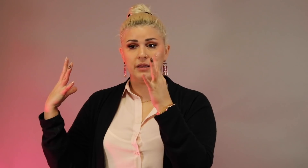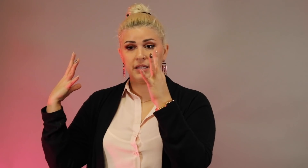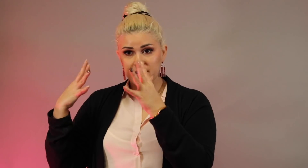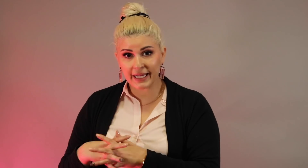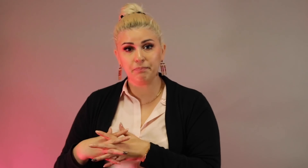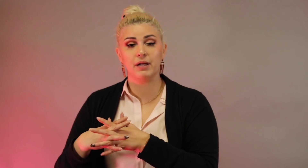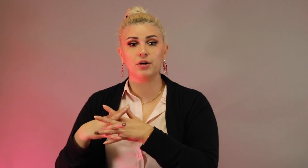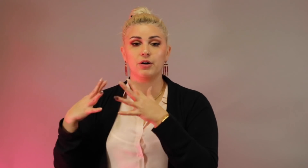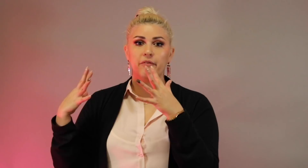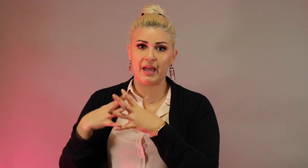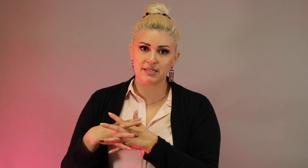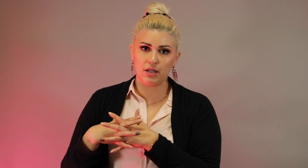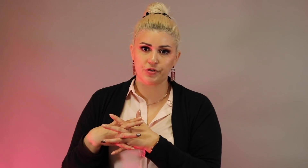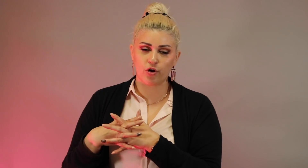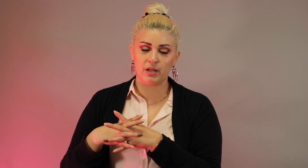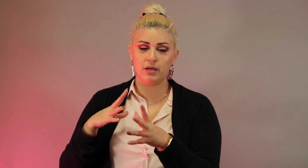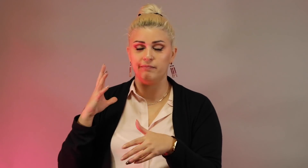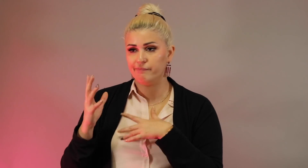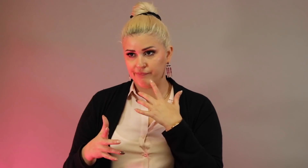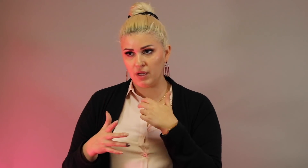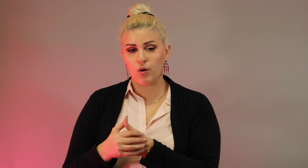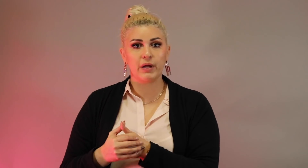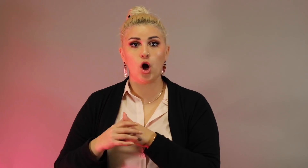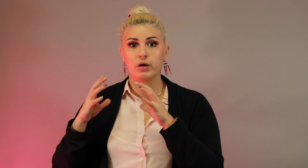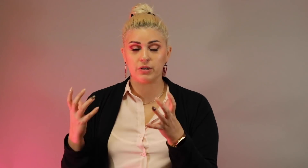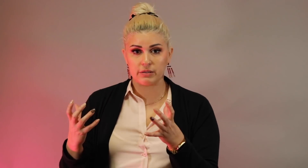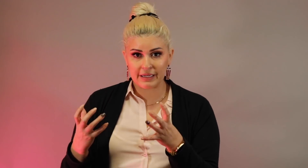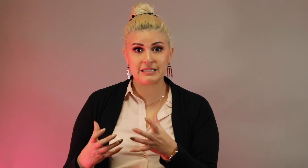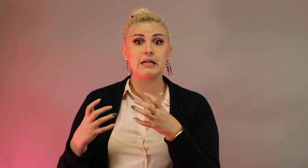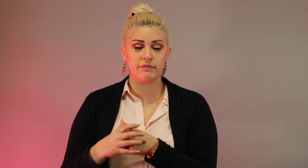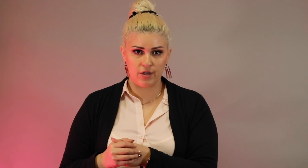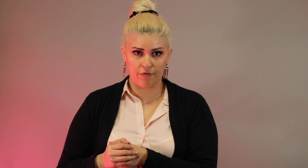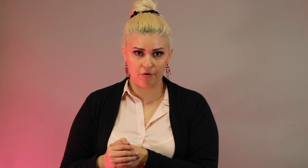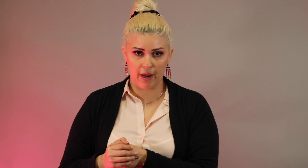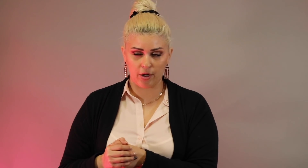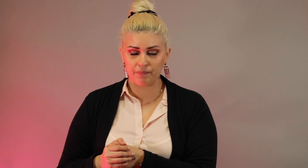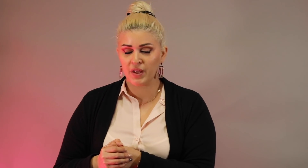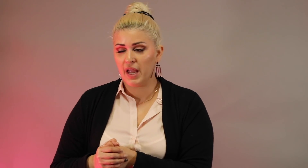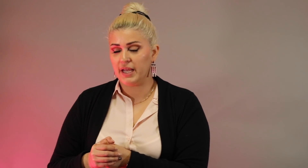in the second pillar of the ASL launch formula, where we go extensively over grammar.